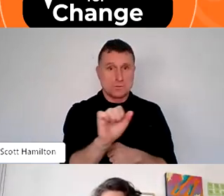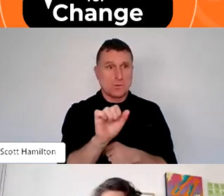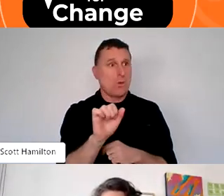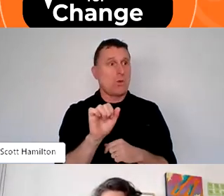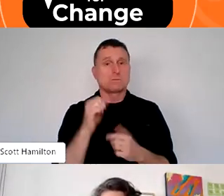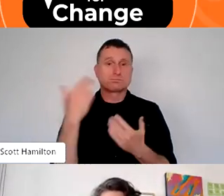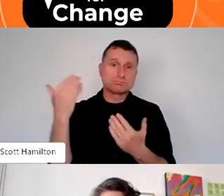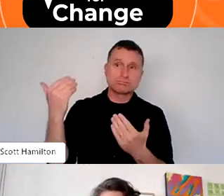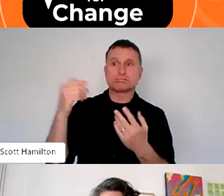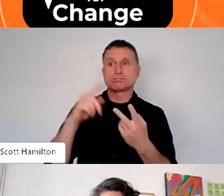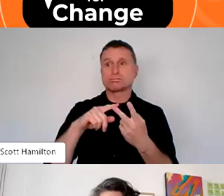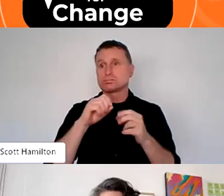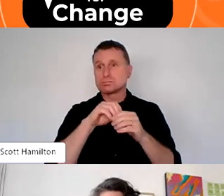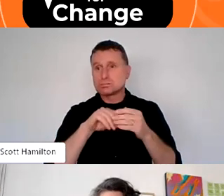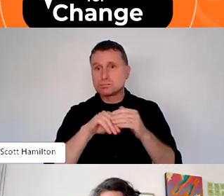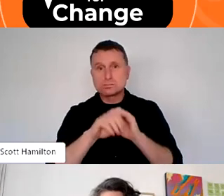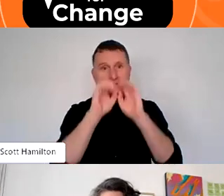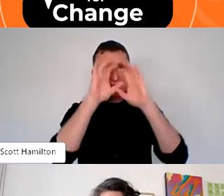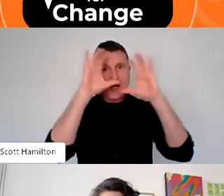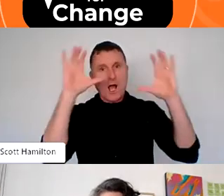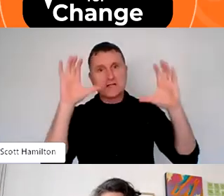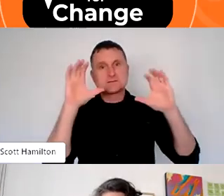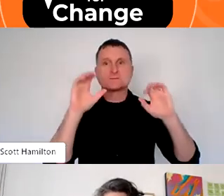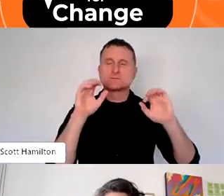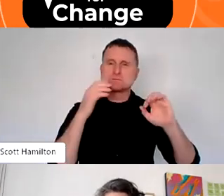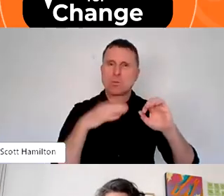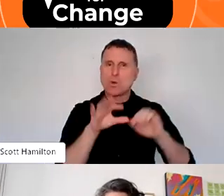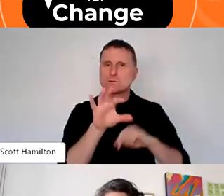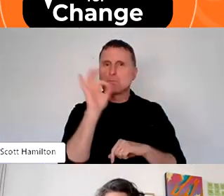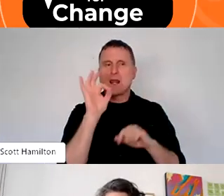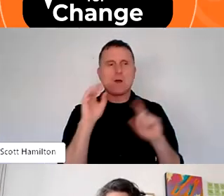and just want to pull out some threads before we go. One is definitely